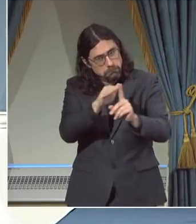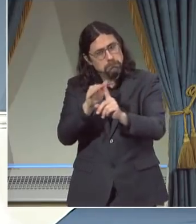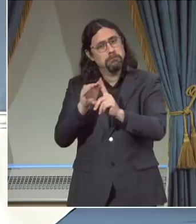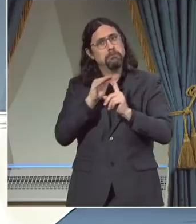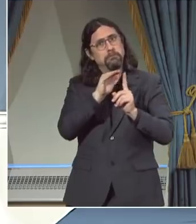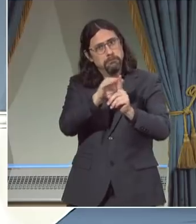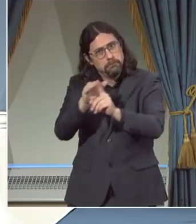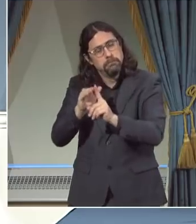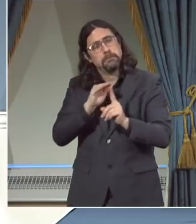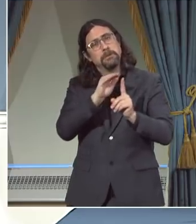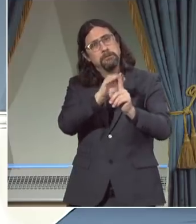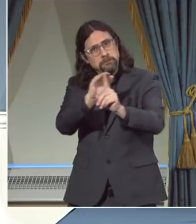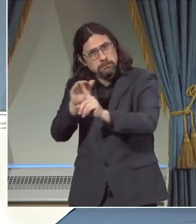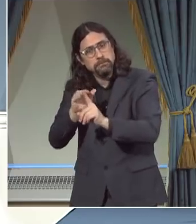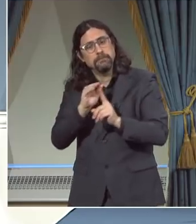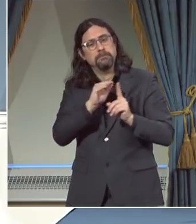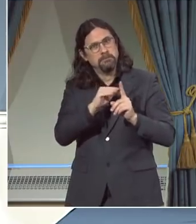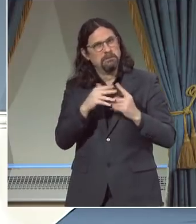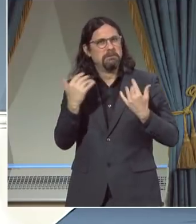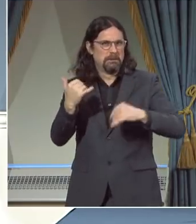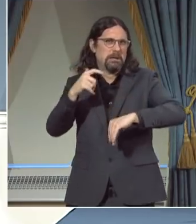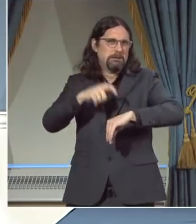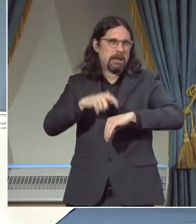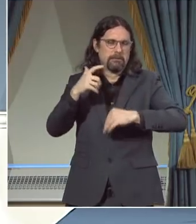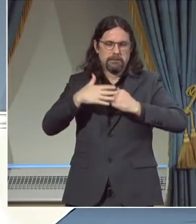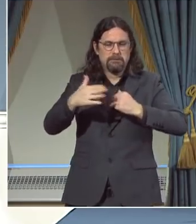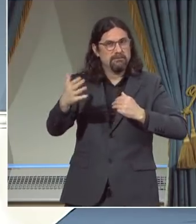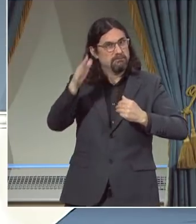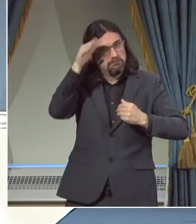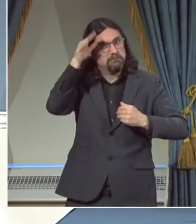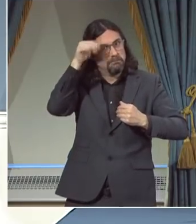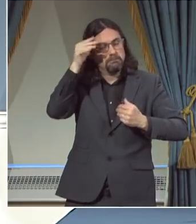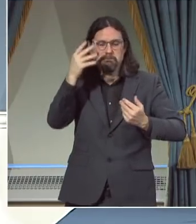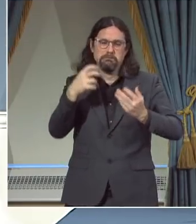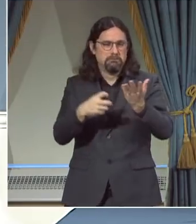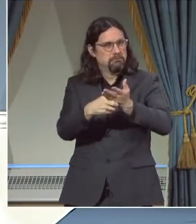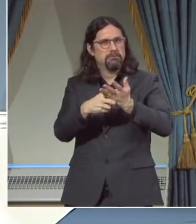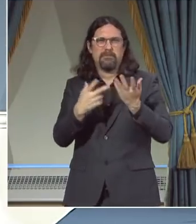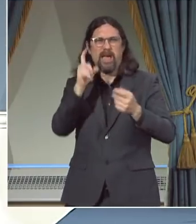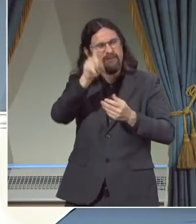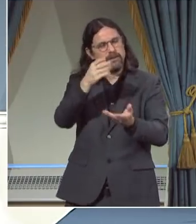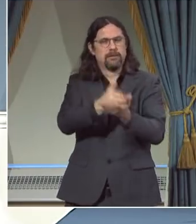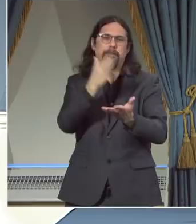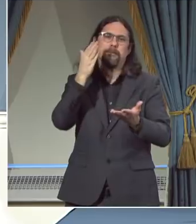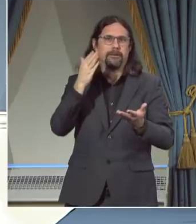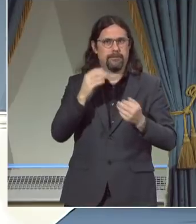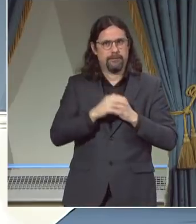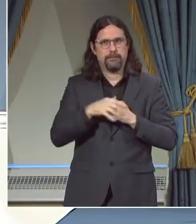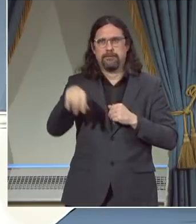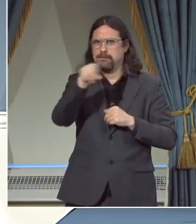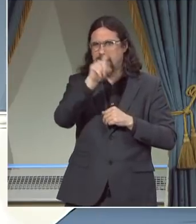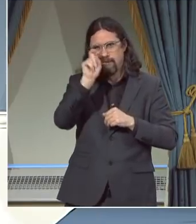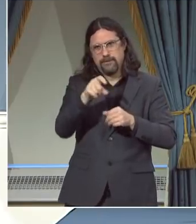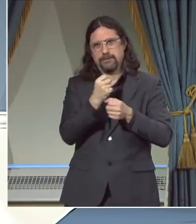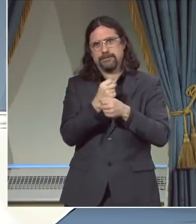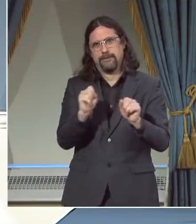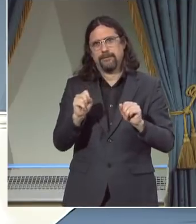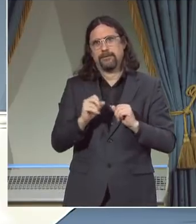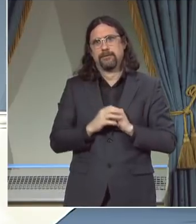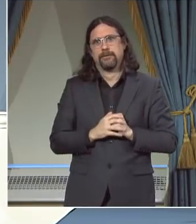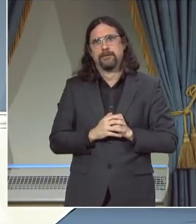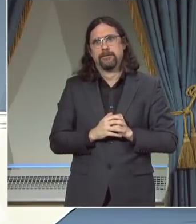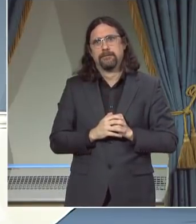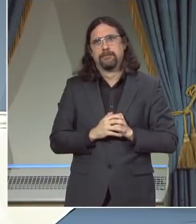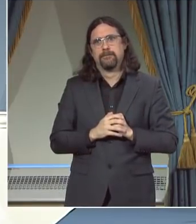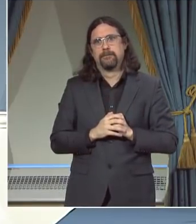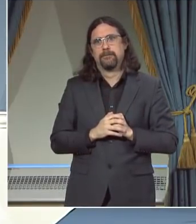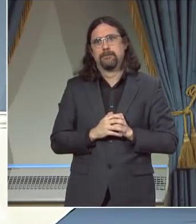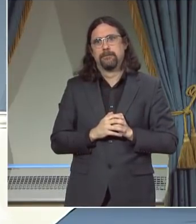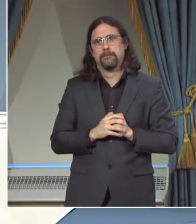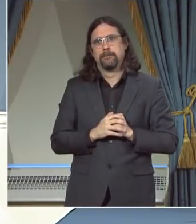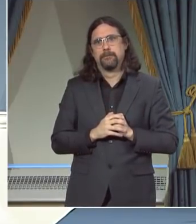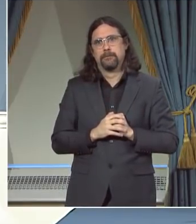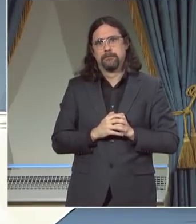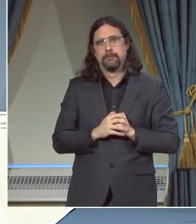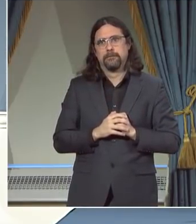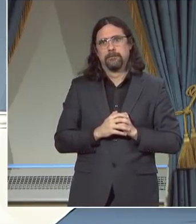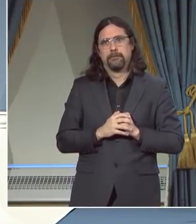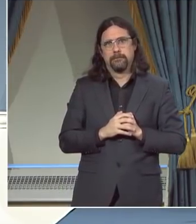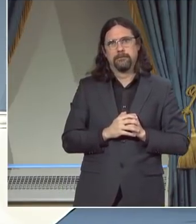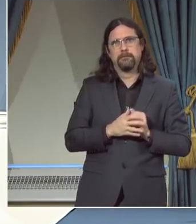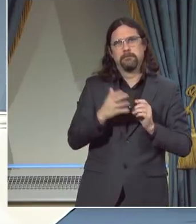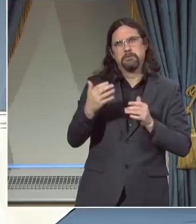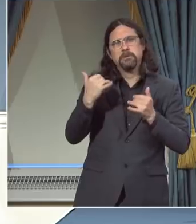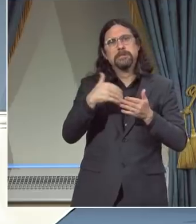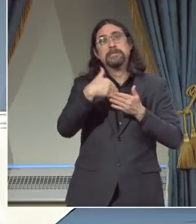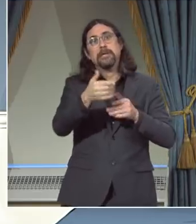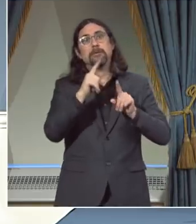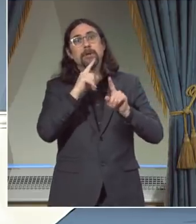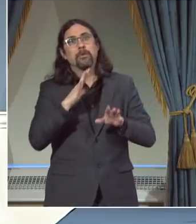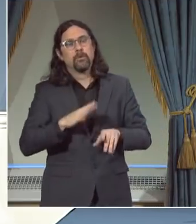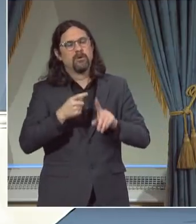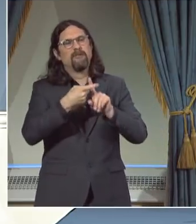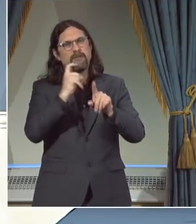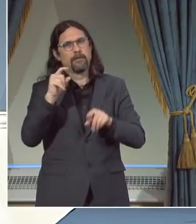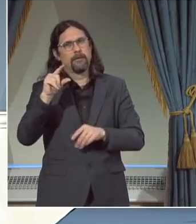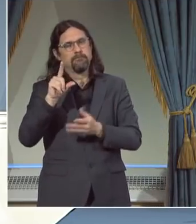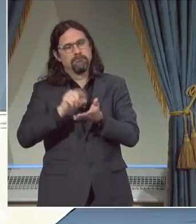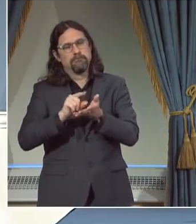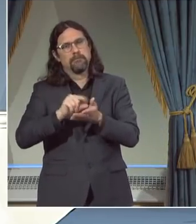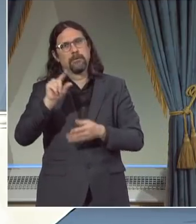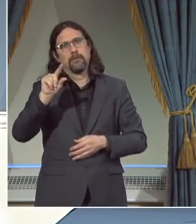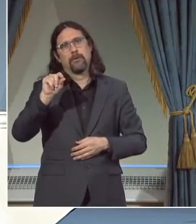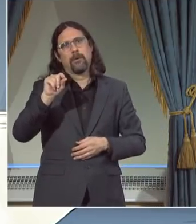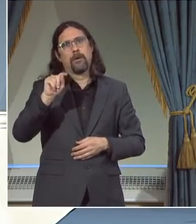ENFORCEMENT.